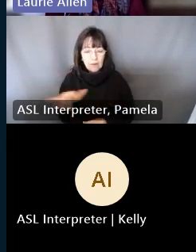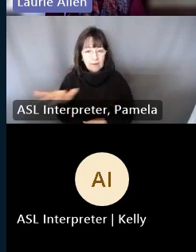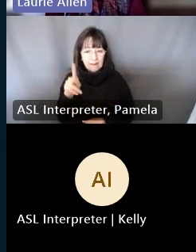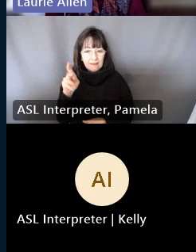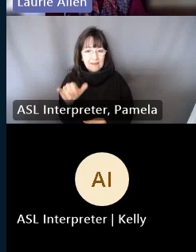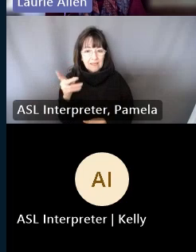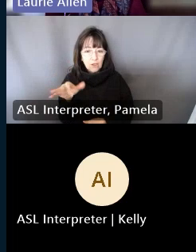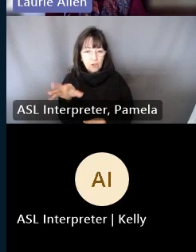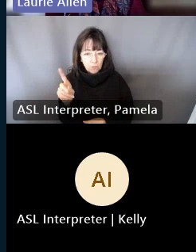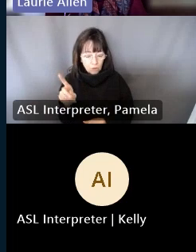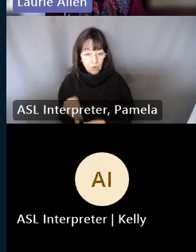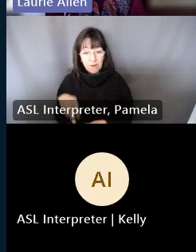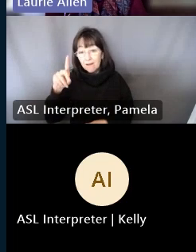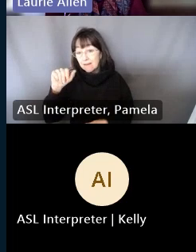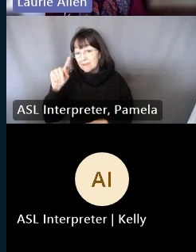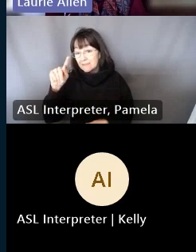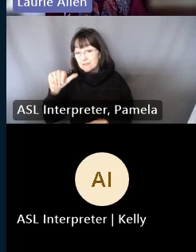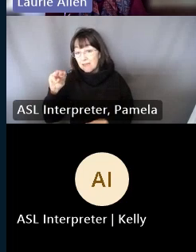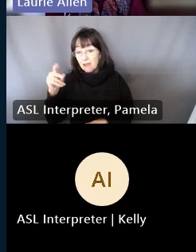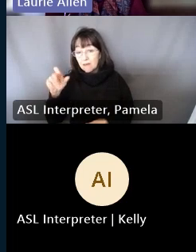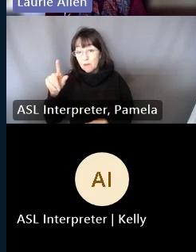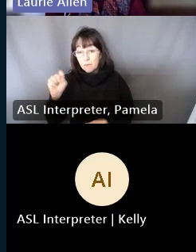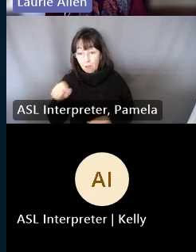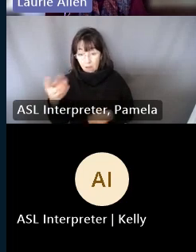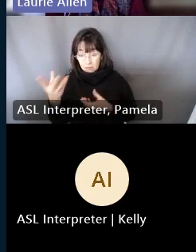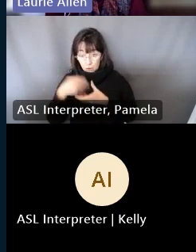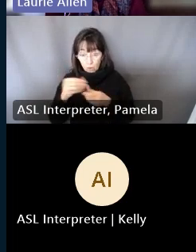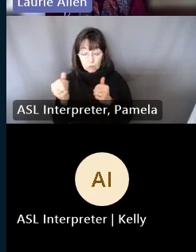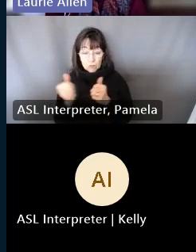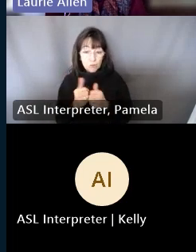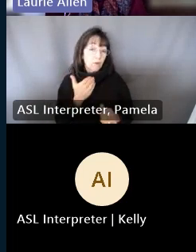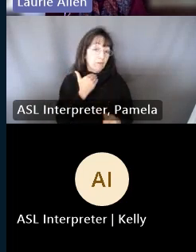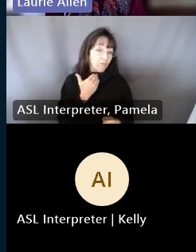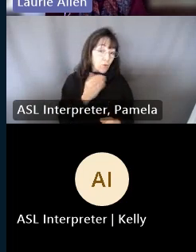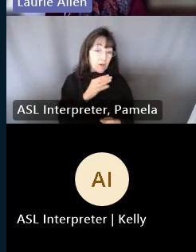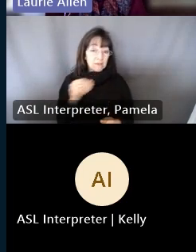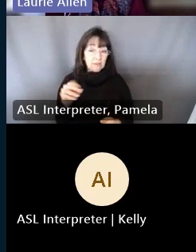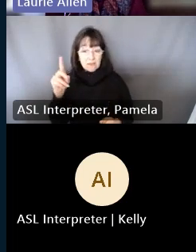Are the data models inclusive of the voice of disability, and are we training bias out of models?